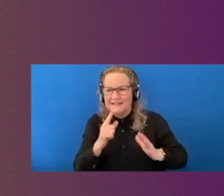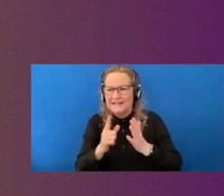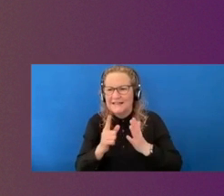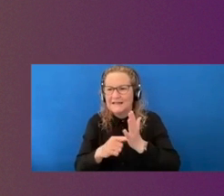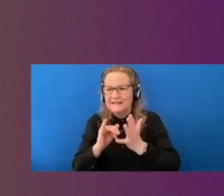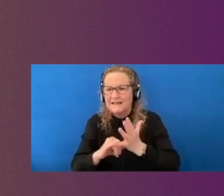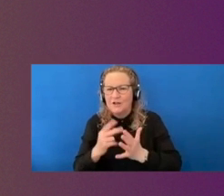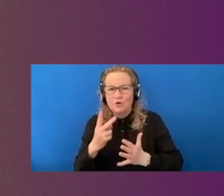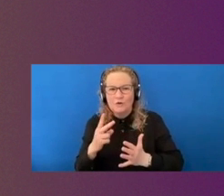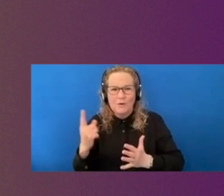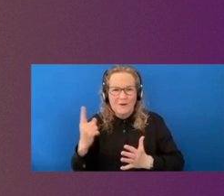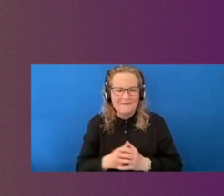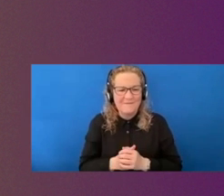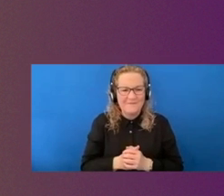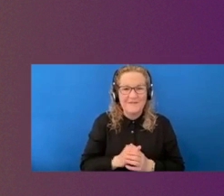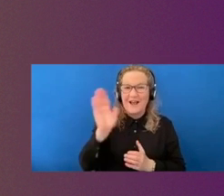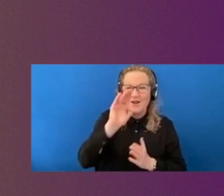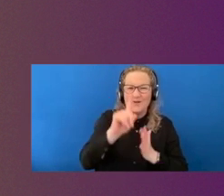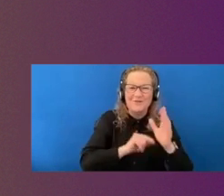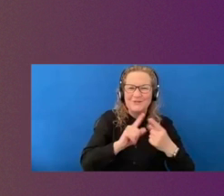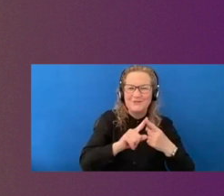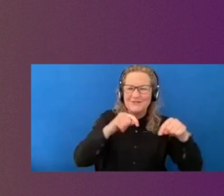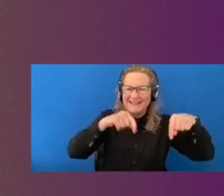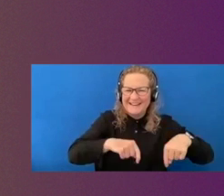Hi everyone Julie Duong here pleasure to be here this morning